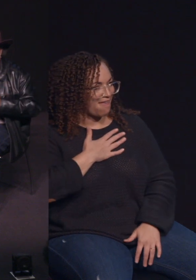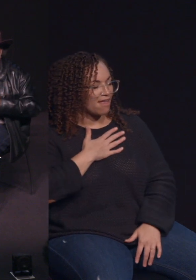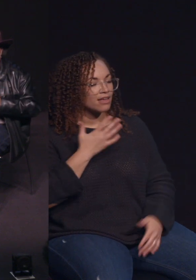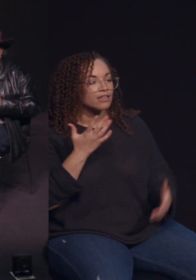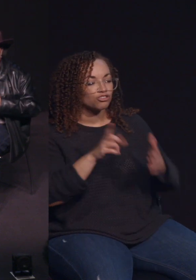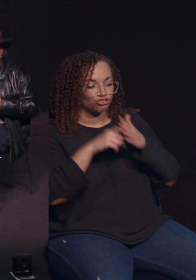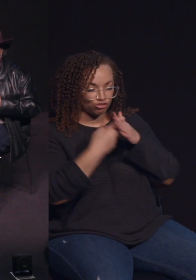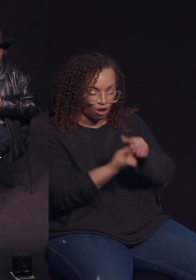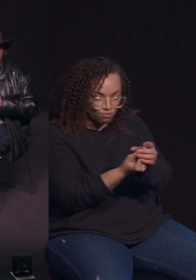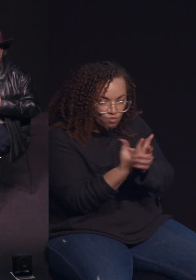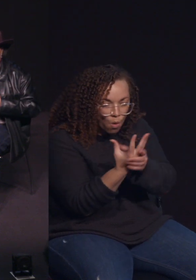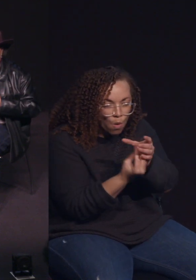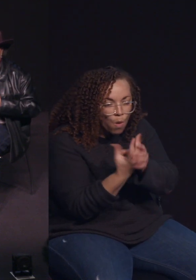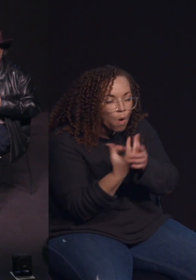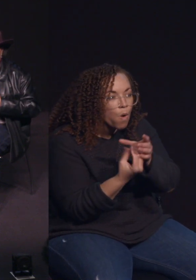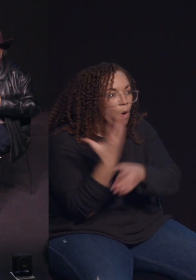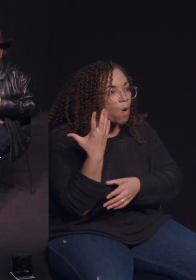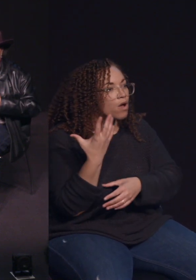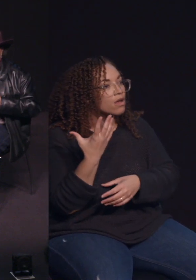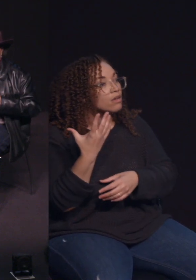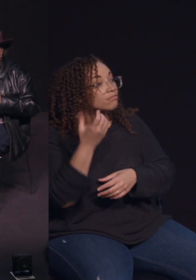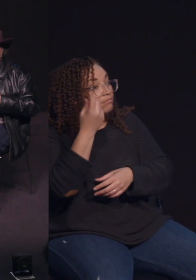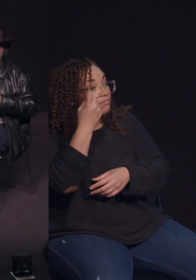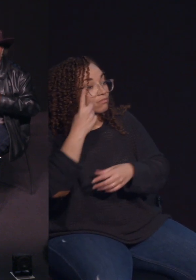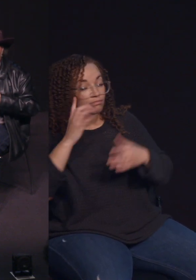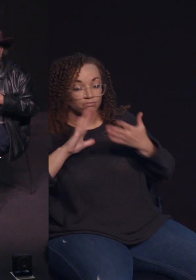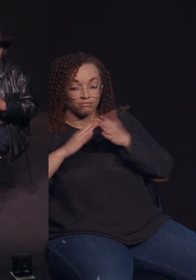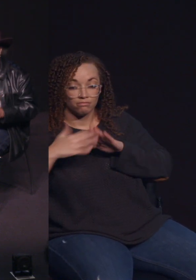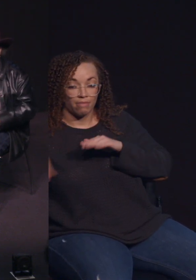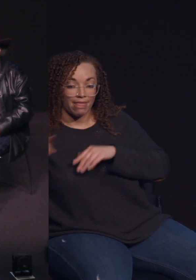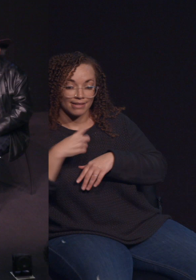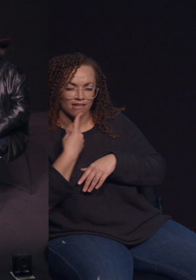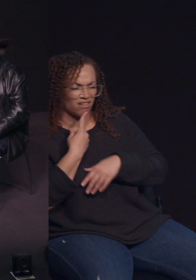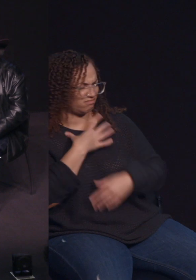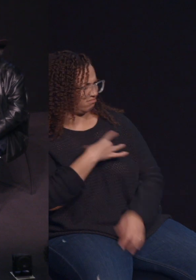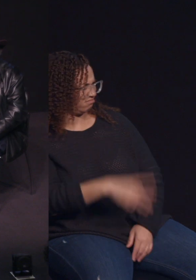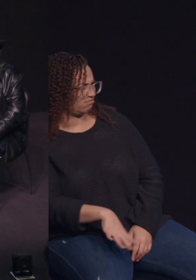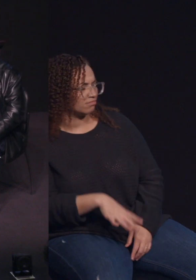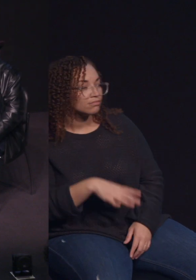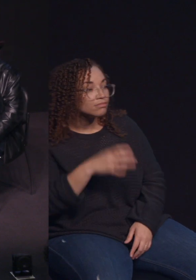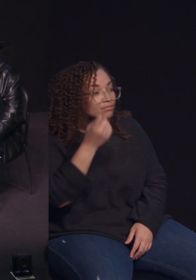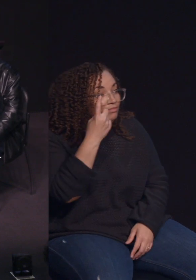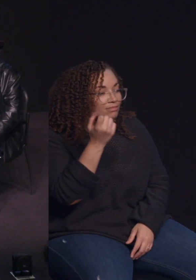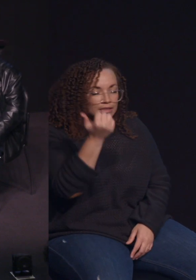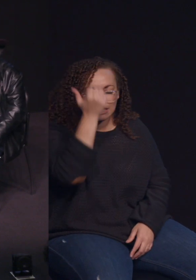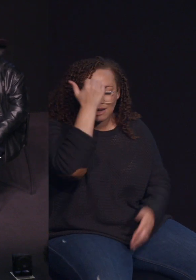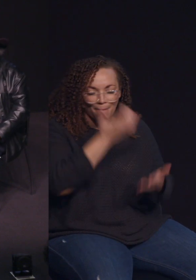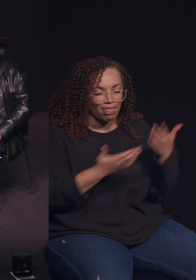neighborhoods, they didn't like it. So guess what I did? The dumb things I did too, was that after I retired from the